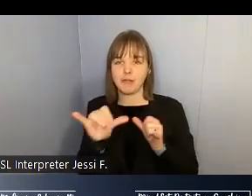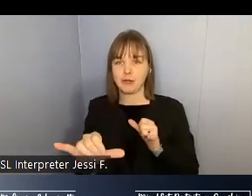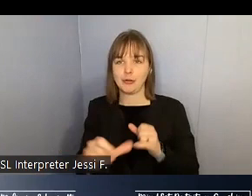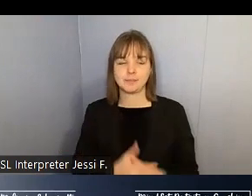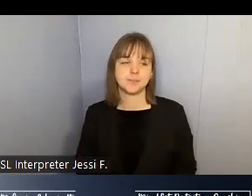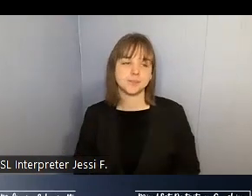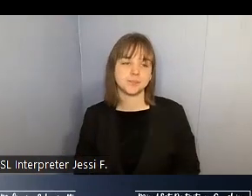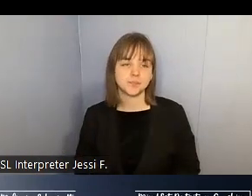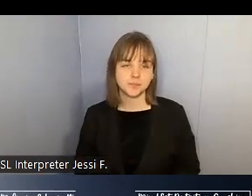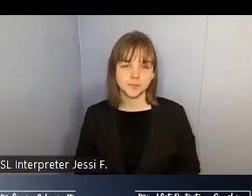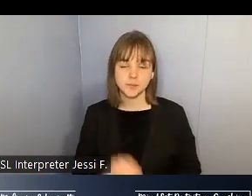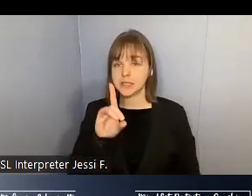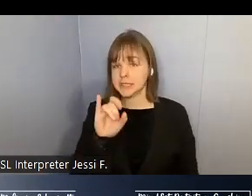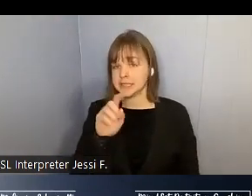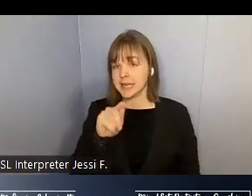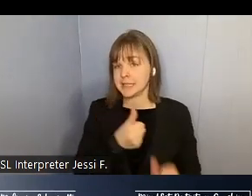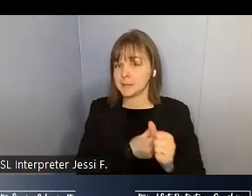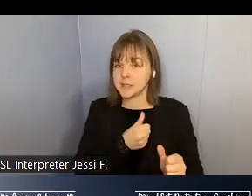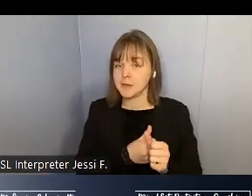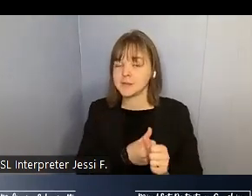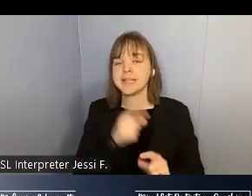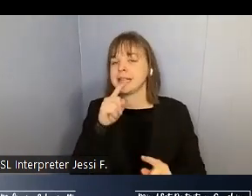because they are short-term, Band-Aid approaches-- very